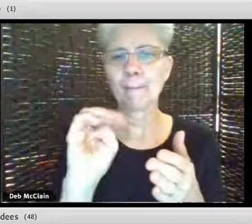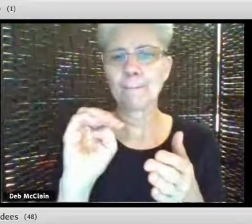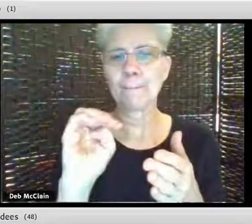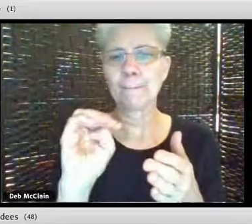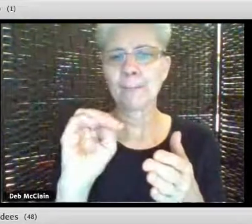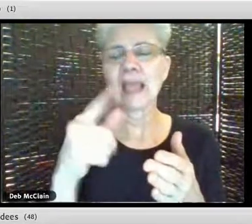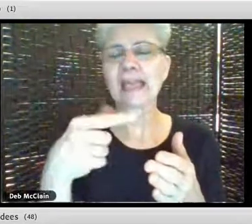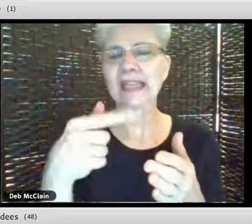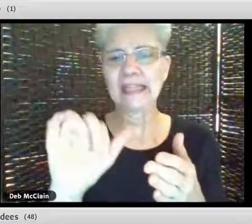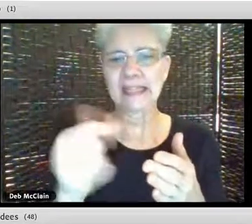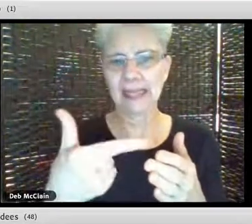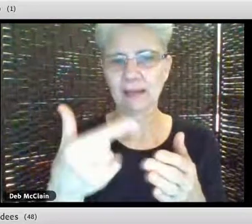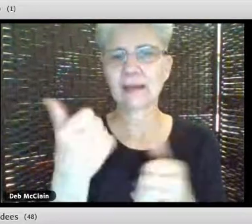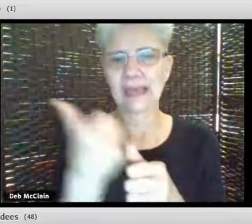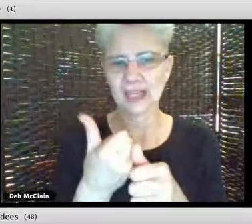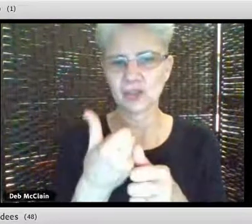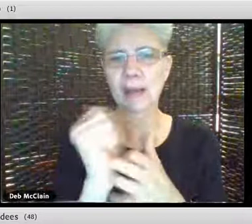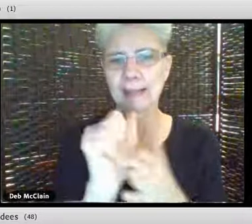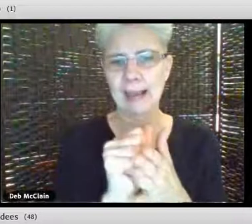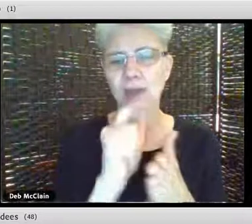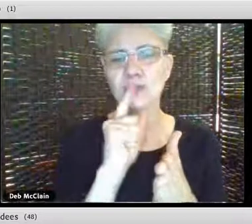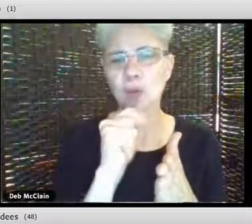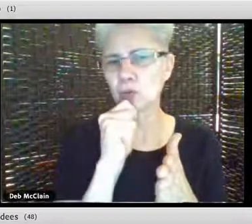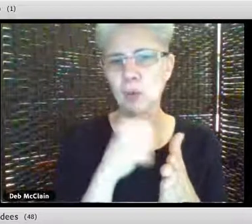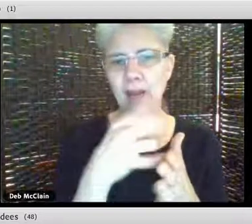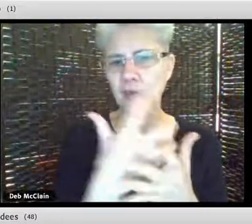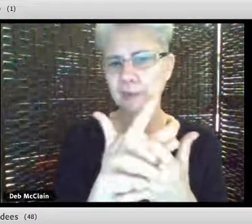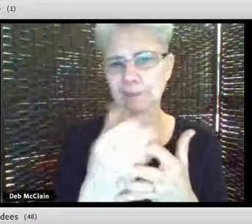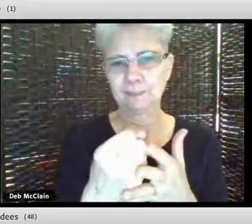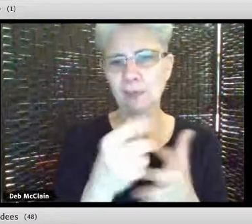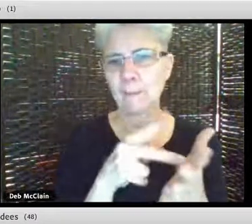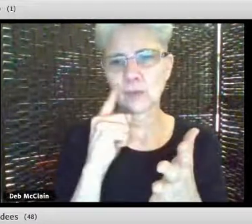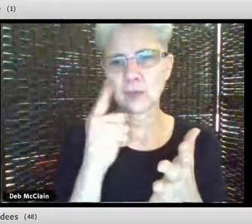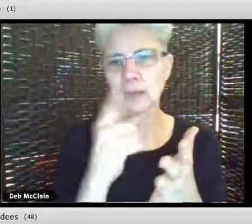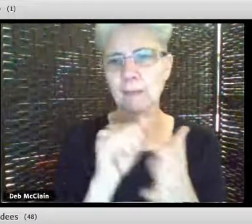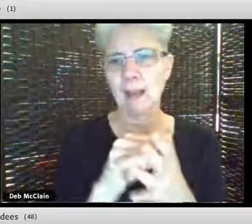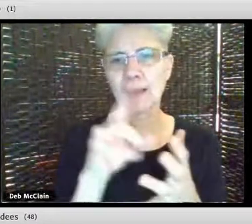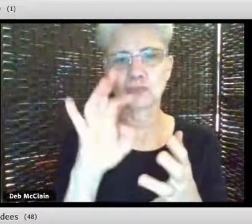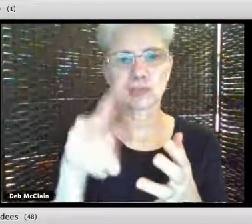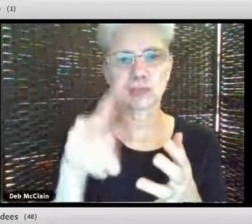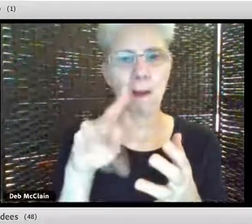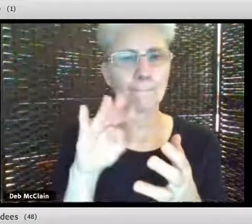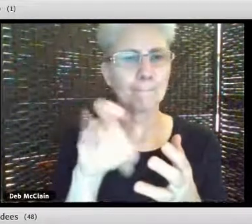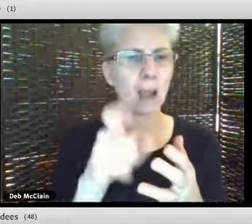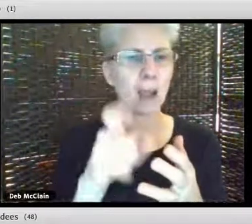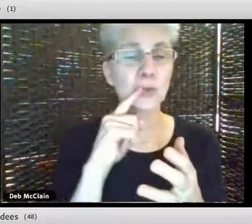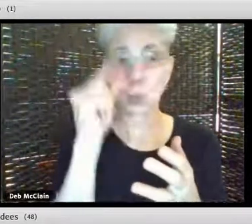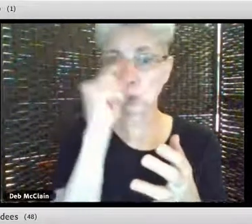I'm sorry, 15 gigabytes of space. So you would -- You don't ever need to pay for something like DropBox or even pay Google